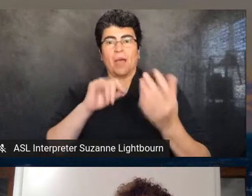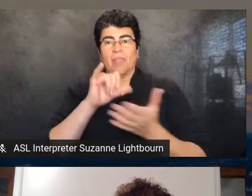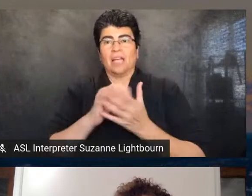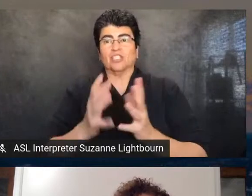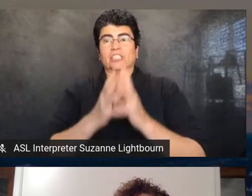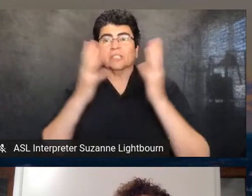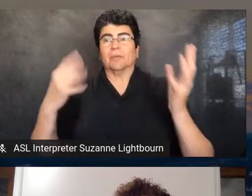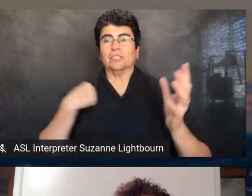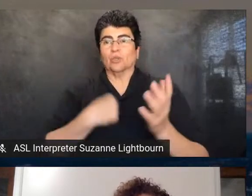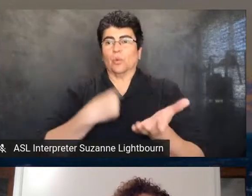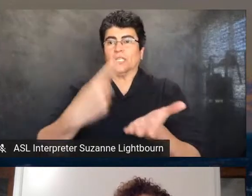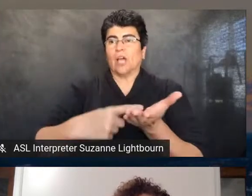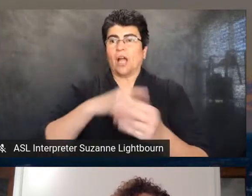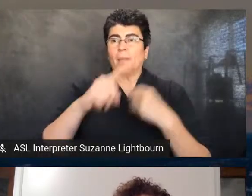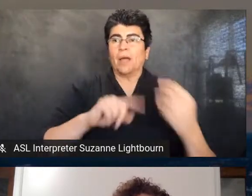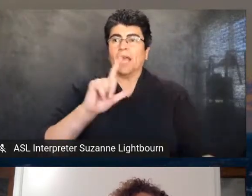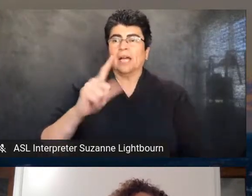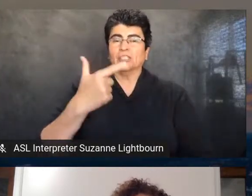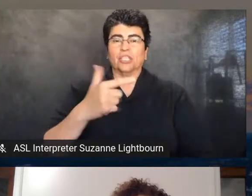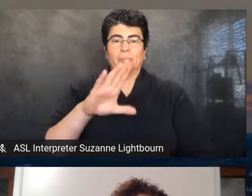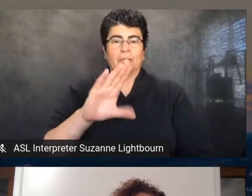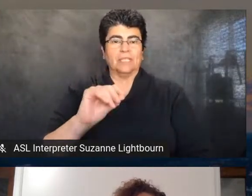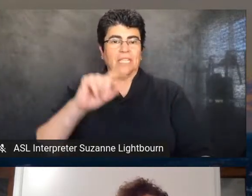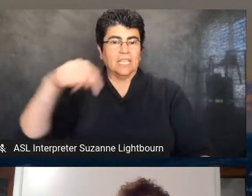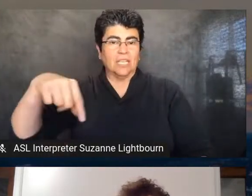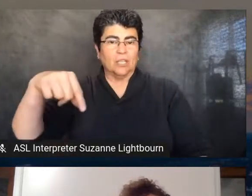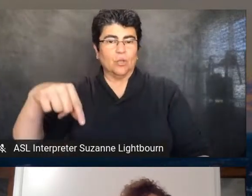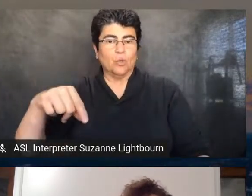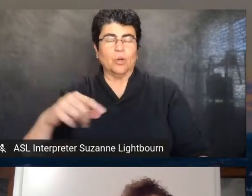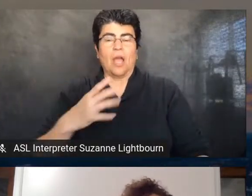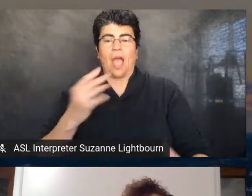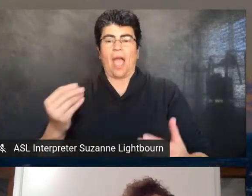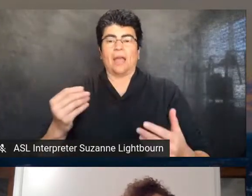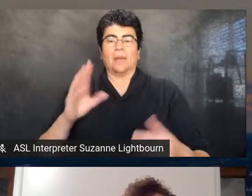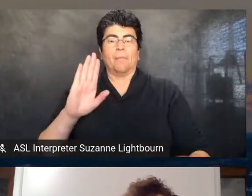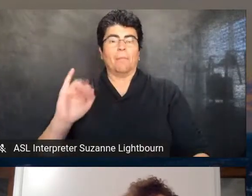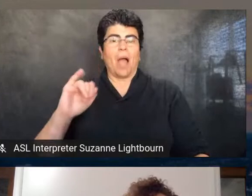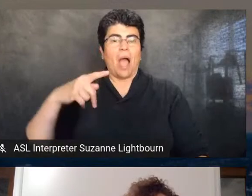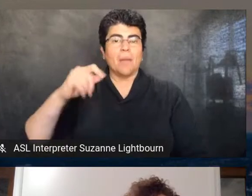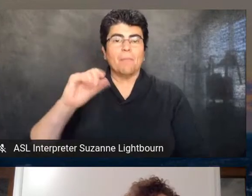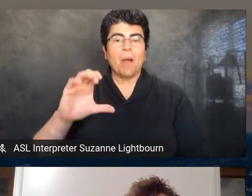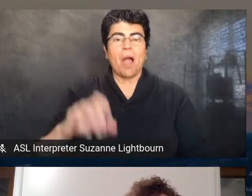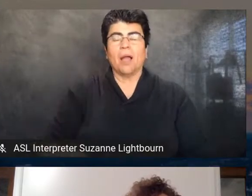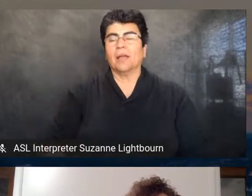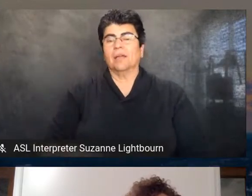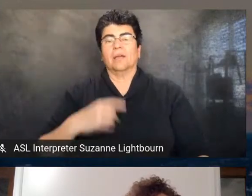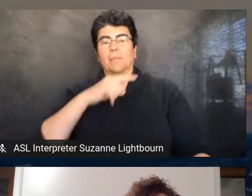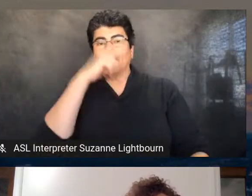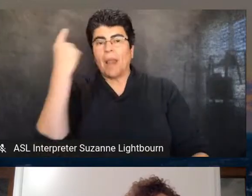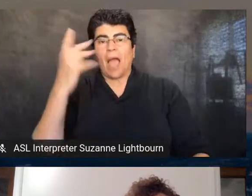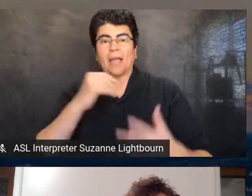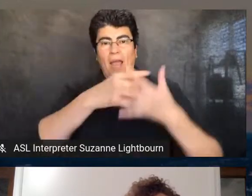we talk about LGBTQ and we talk about being BIPOC and being black and all those different things,